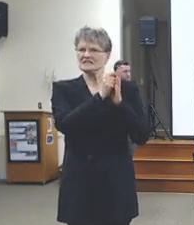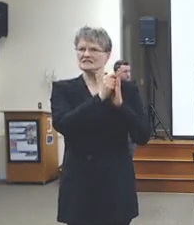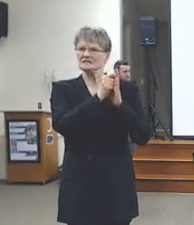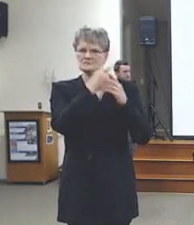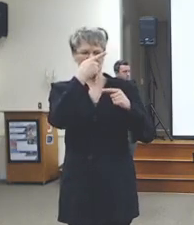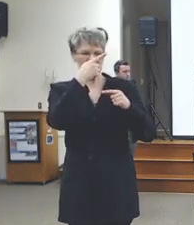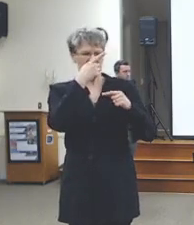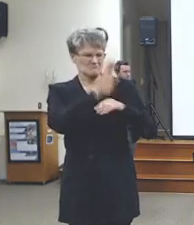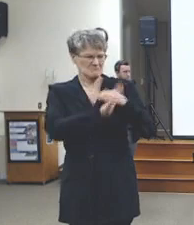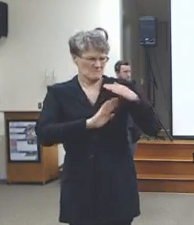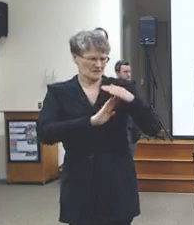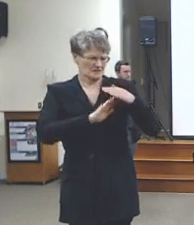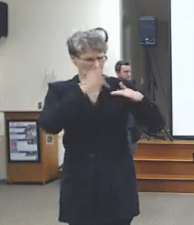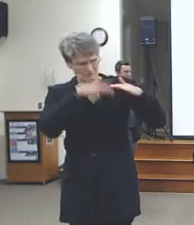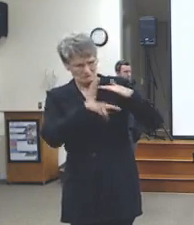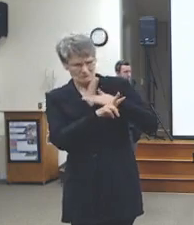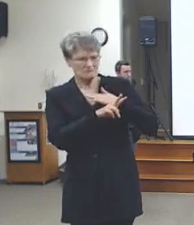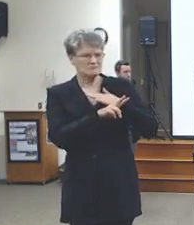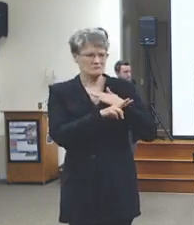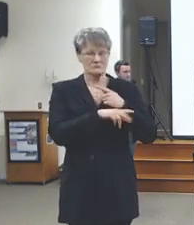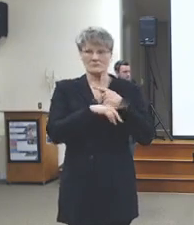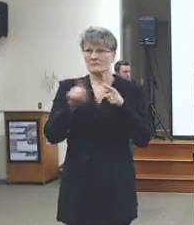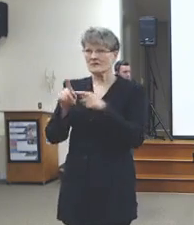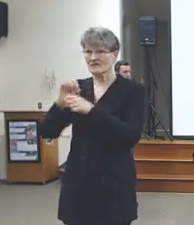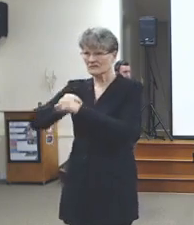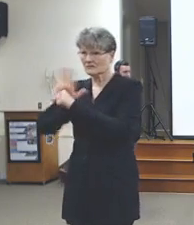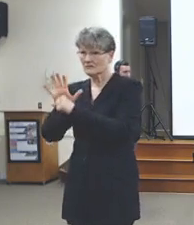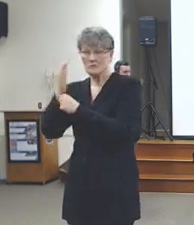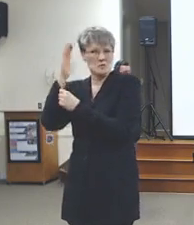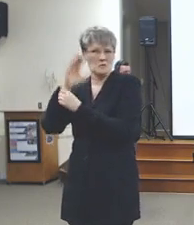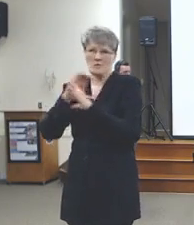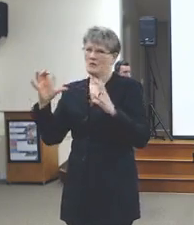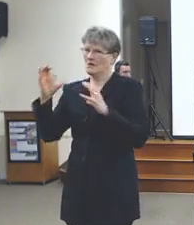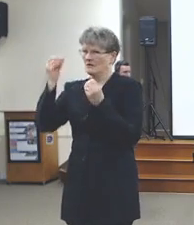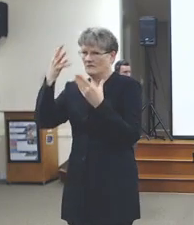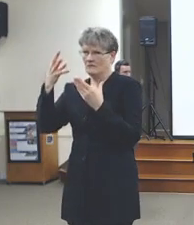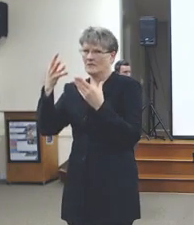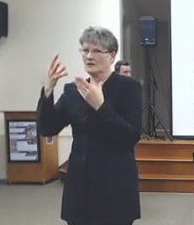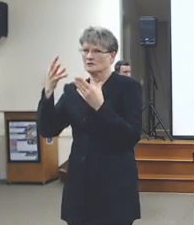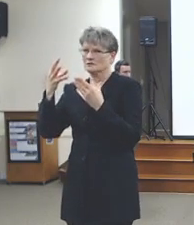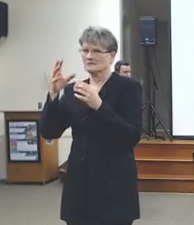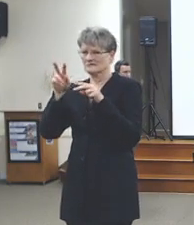that. We we don't know as much about this virus as we do about about any other